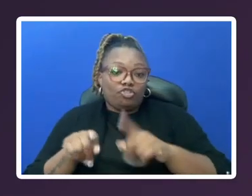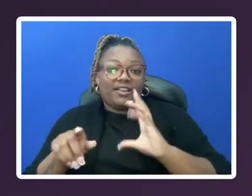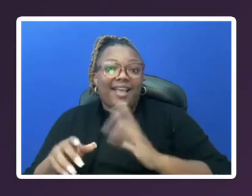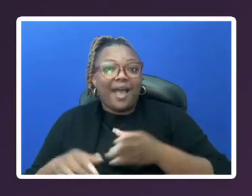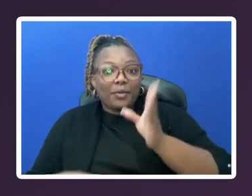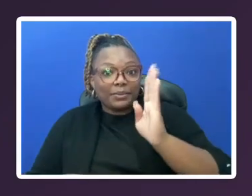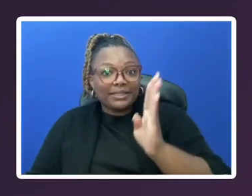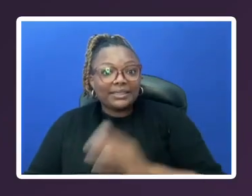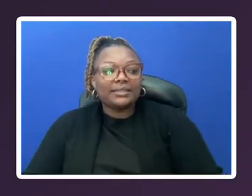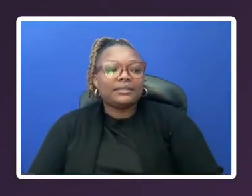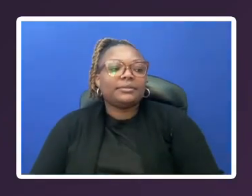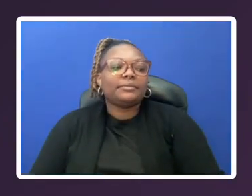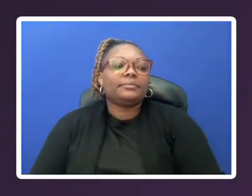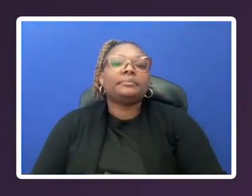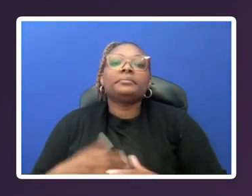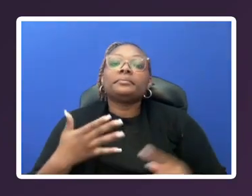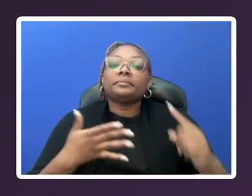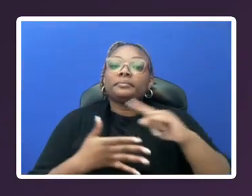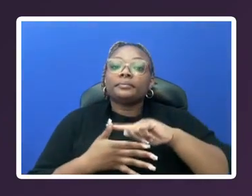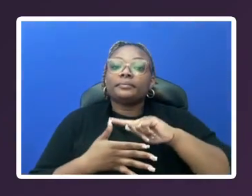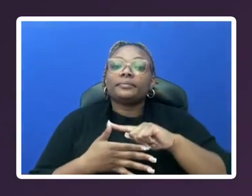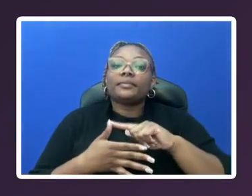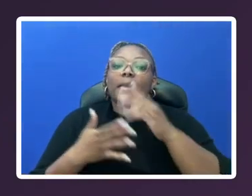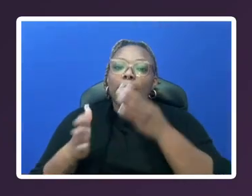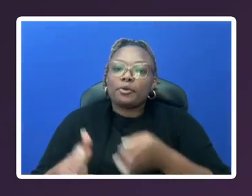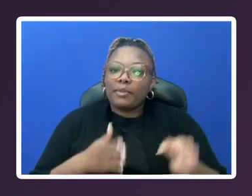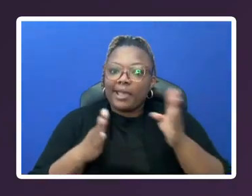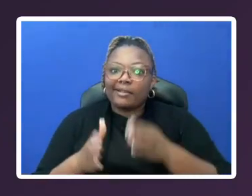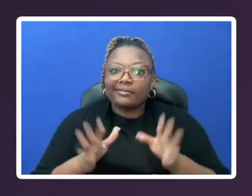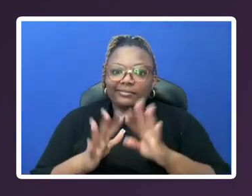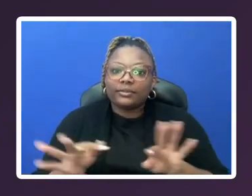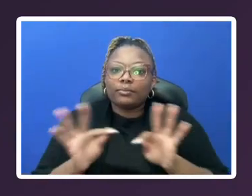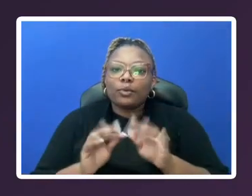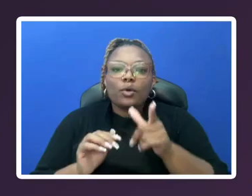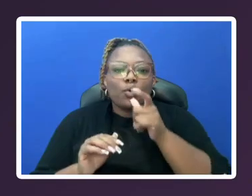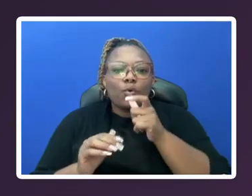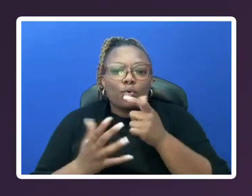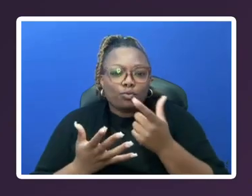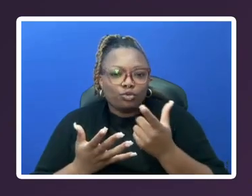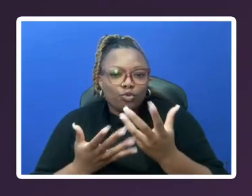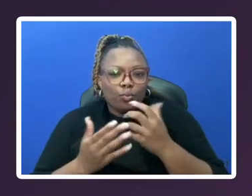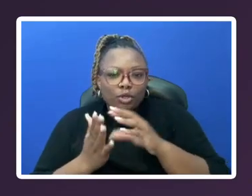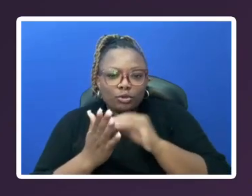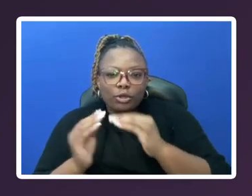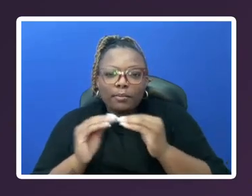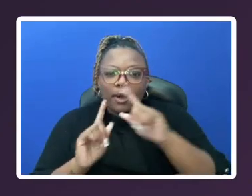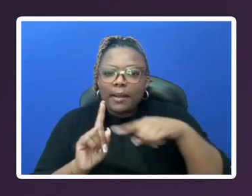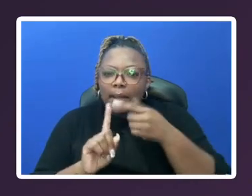So number one, prepare. Who would you like to learn more about? Is there anyone whose